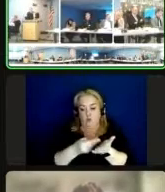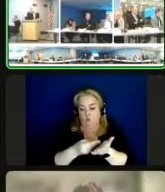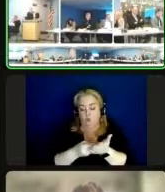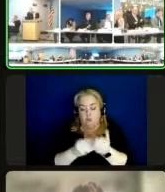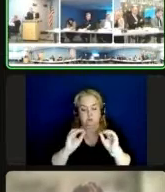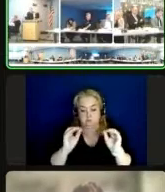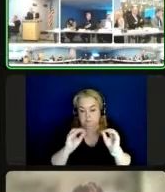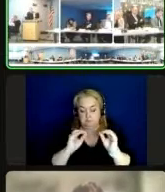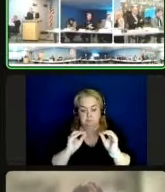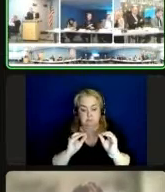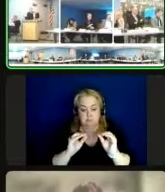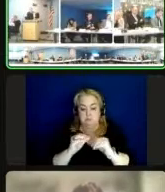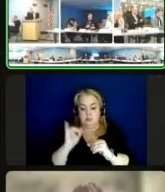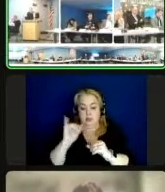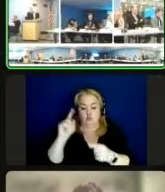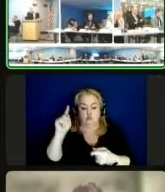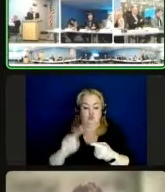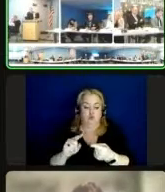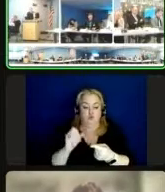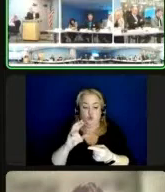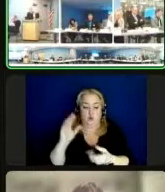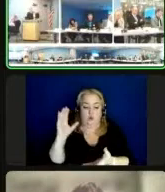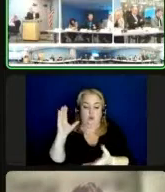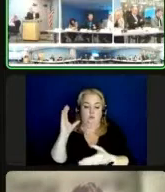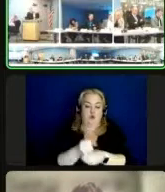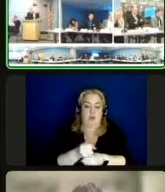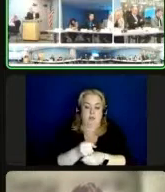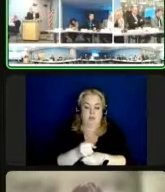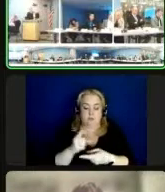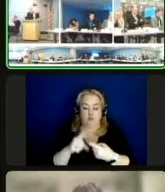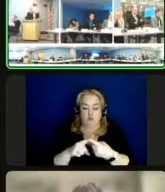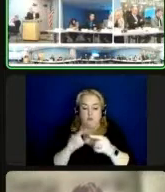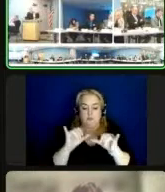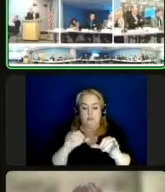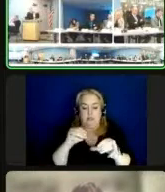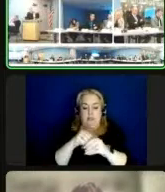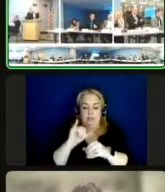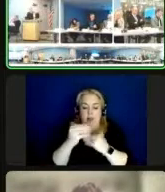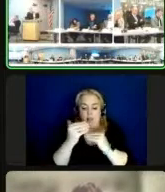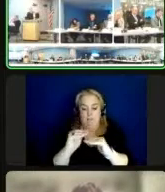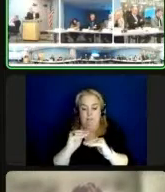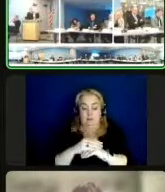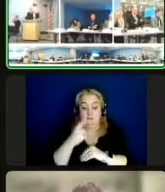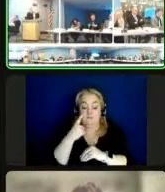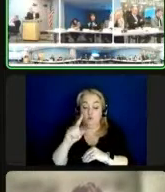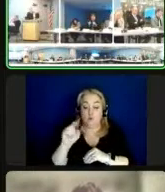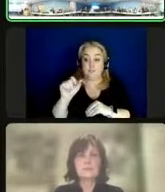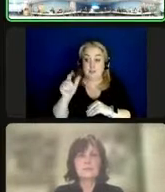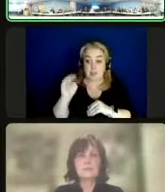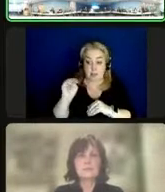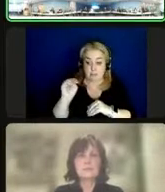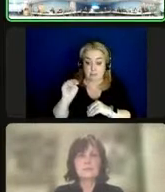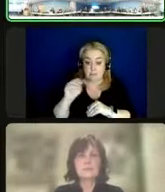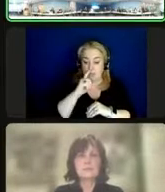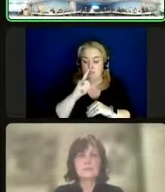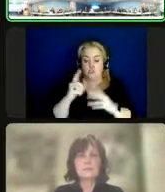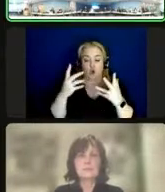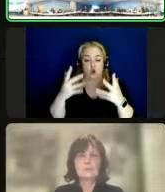BY THE STATE GOVERNMENTS DON'T GET MORE REVENUES FROM ISSUING